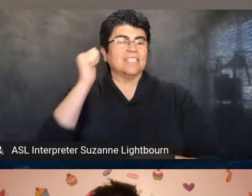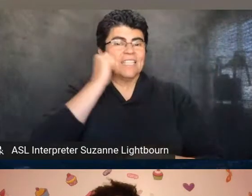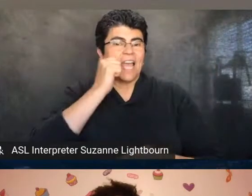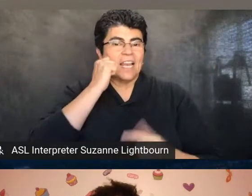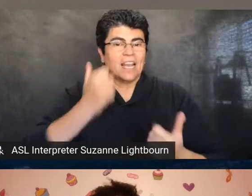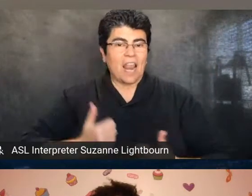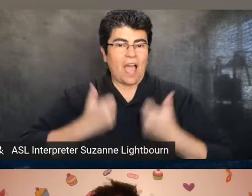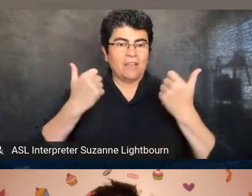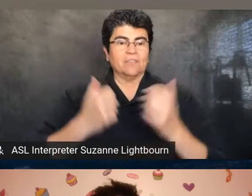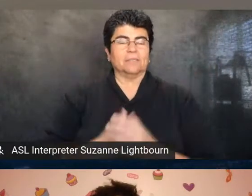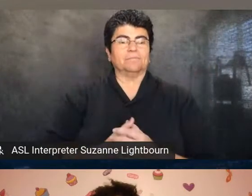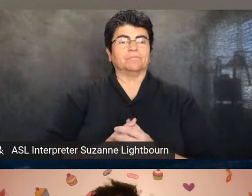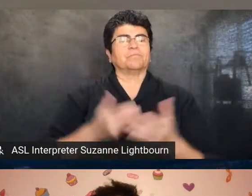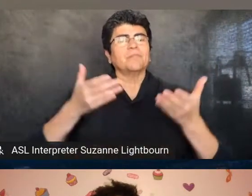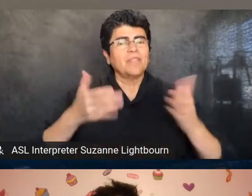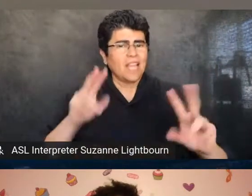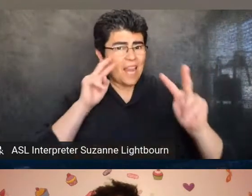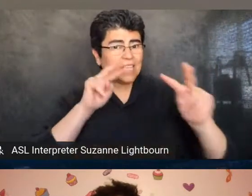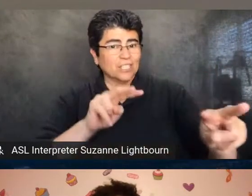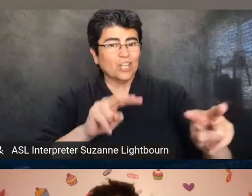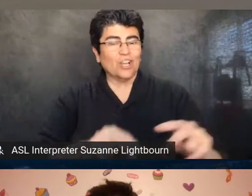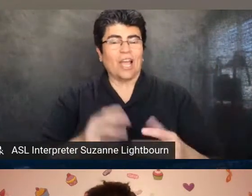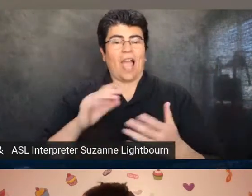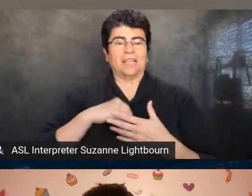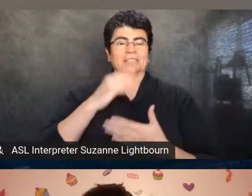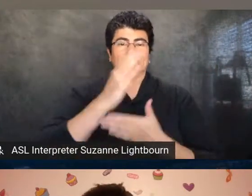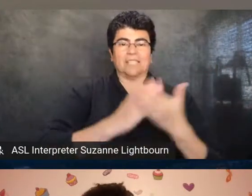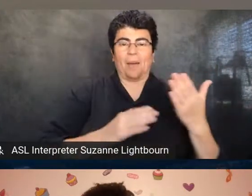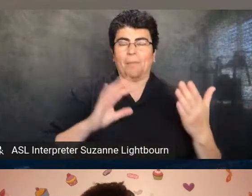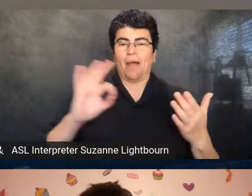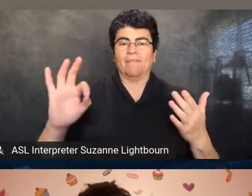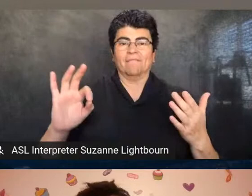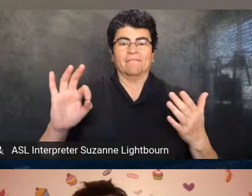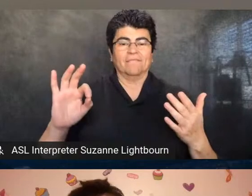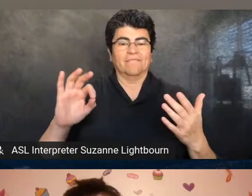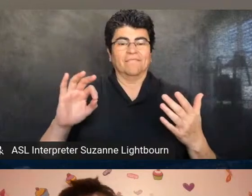Let's take a look at some of the show